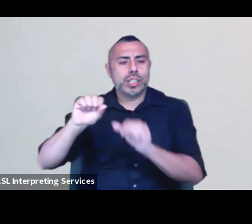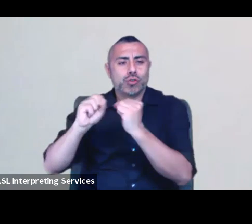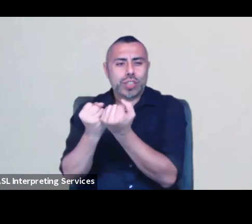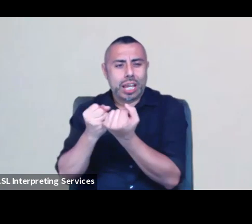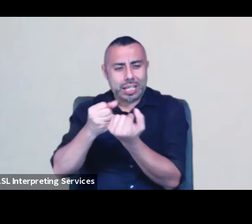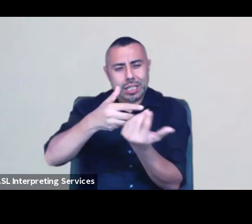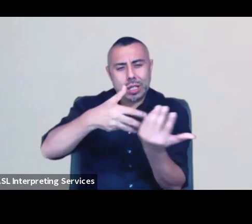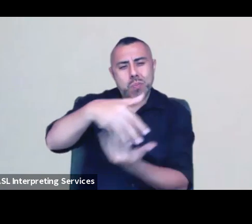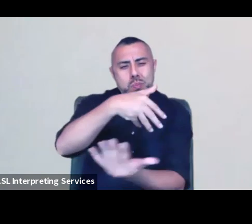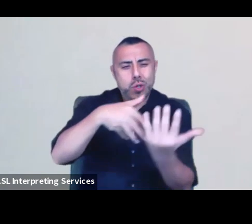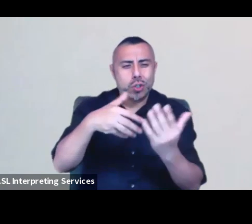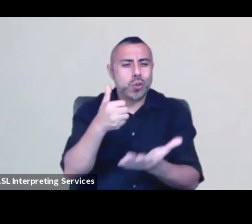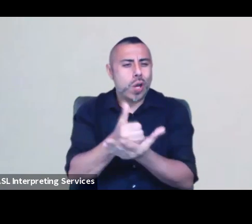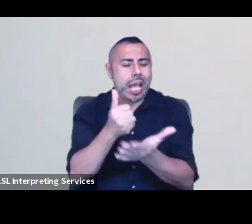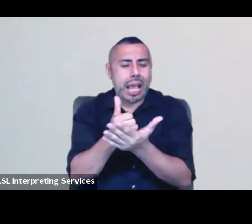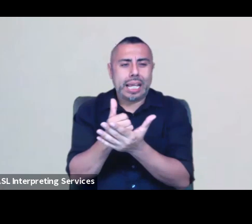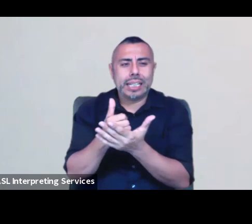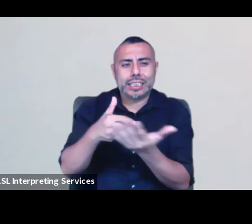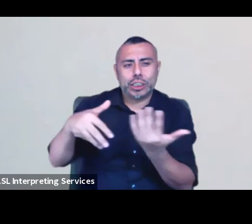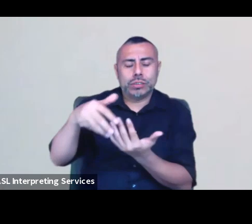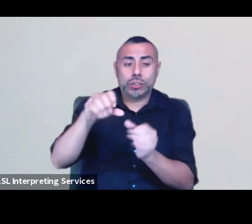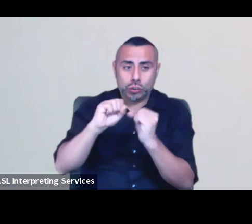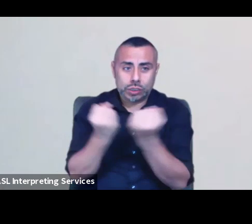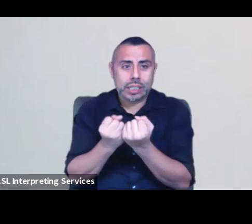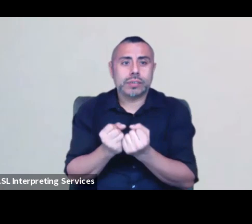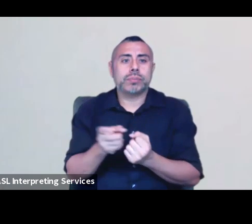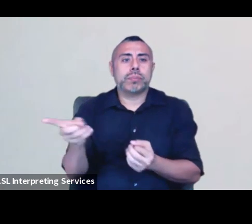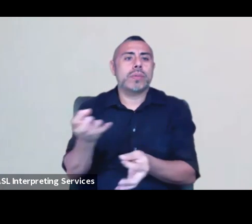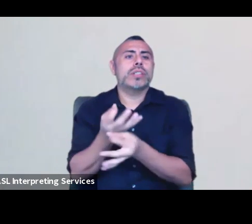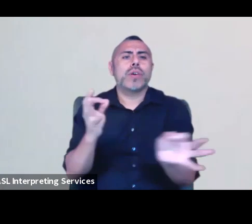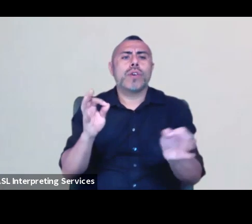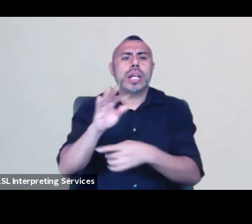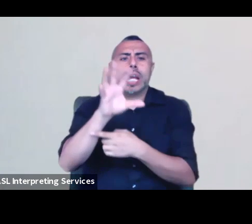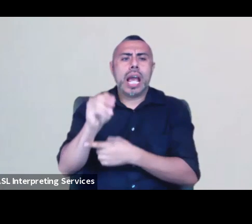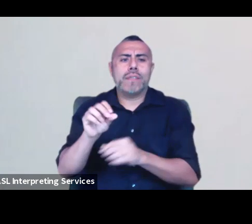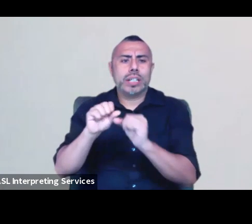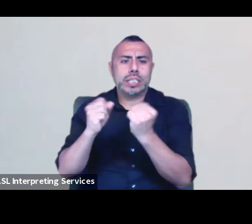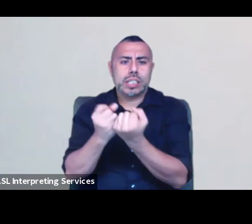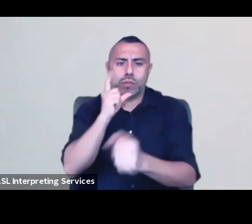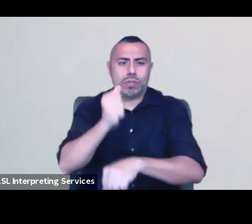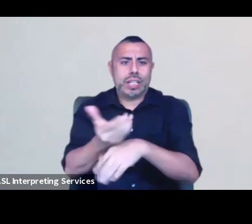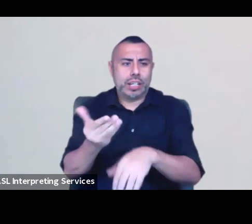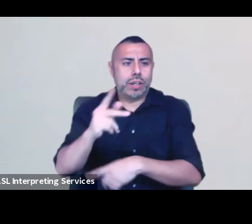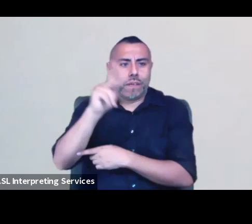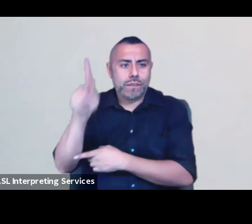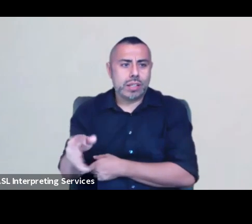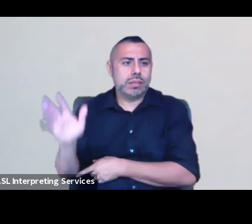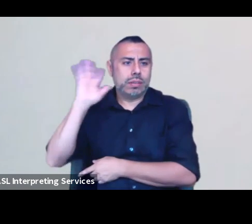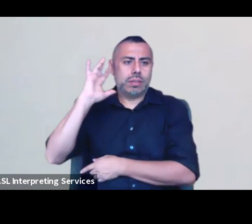which morphed into insurance companies, credit unions, trade unions and co-working spaces.